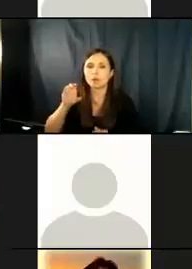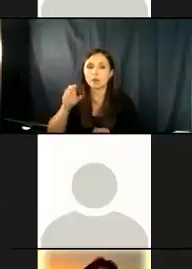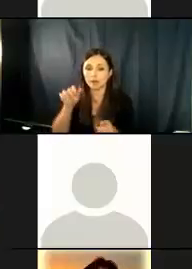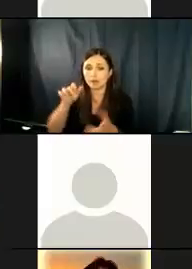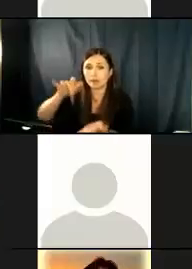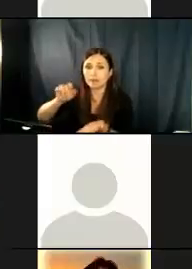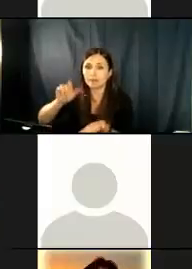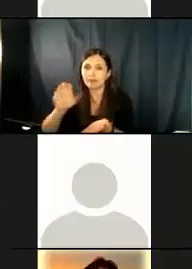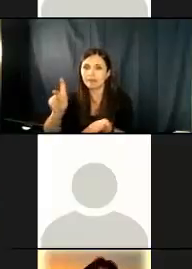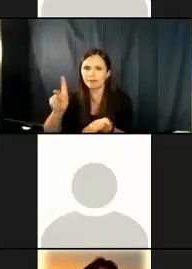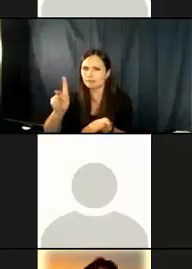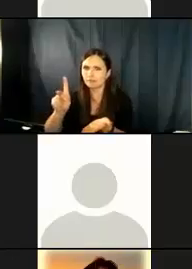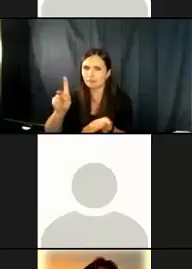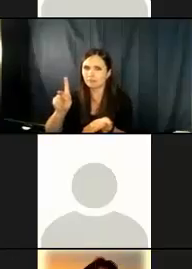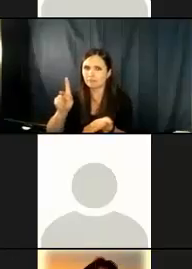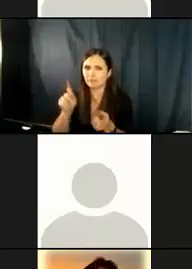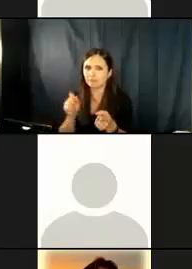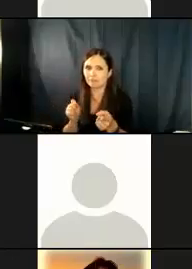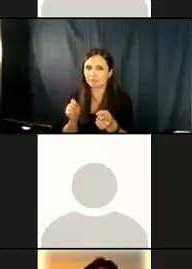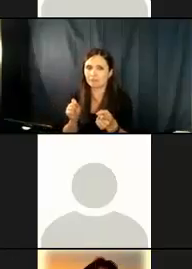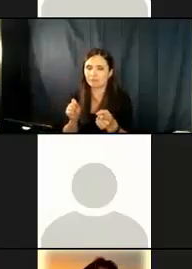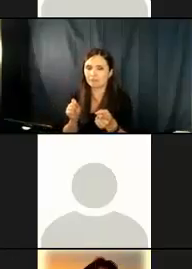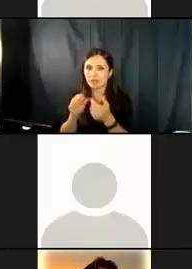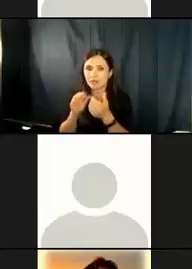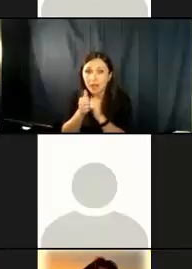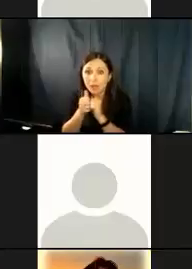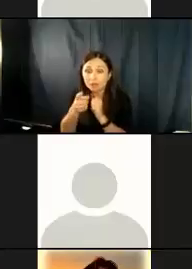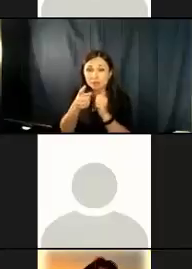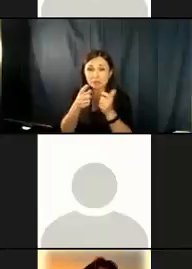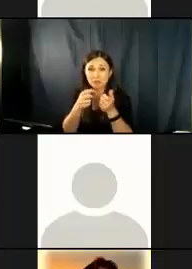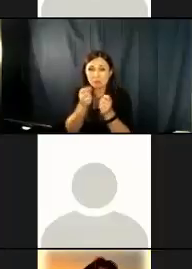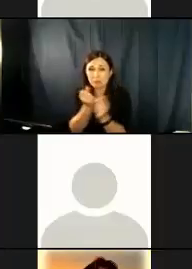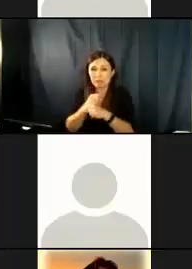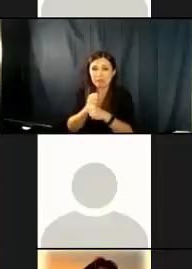How do you compensate for the diminished light? Ah very well.